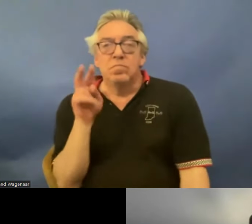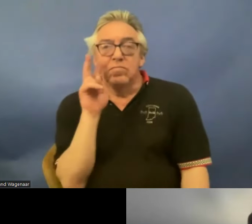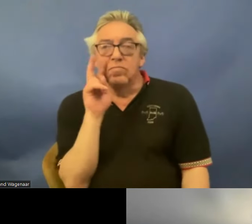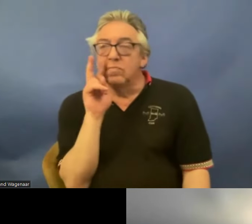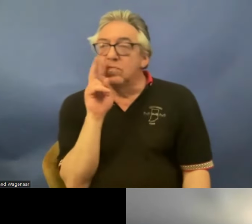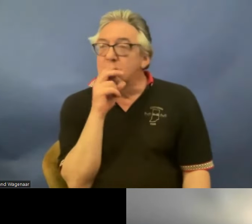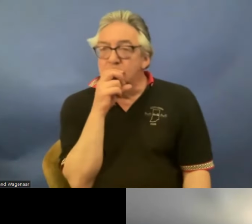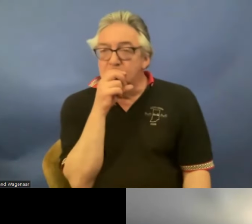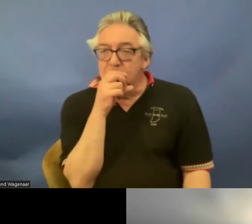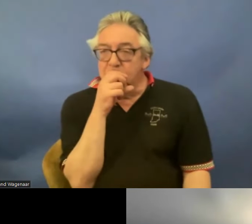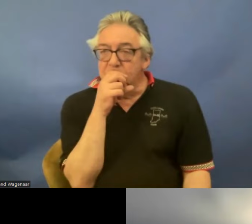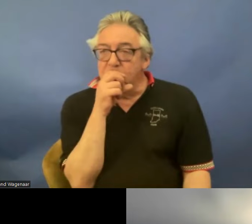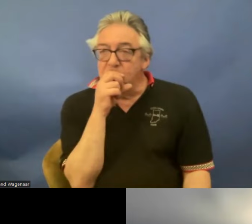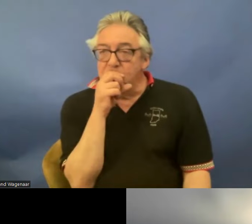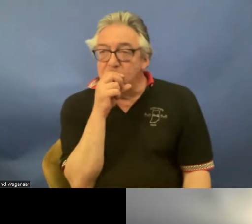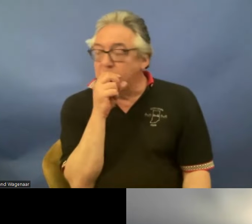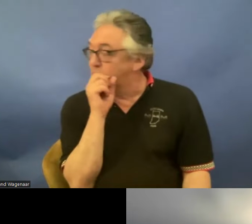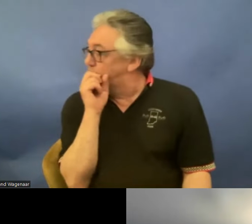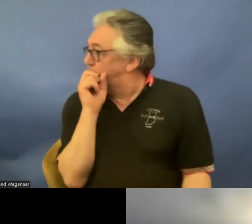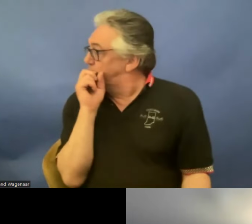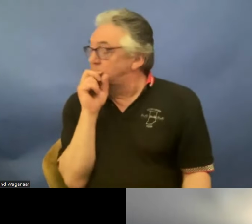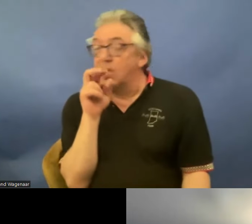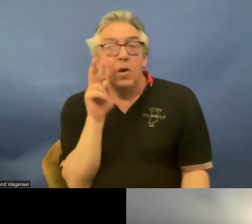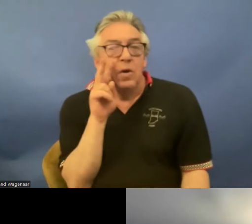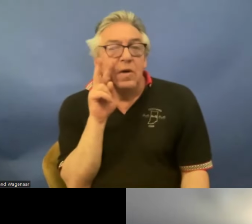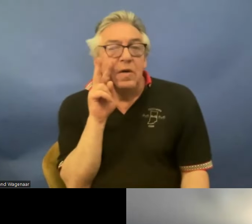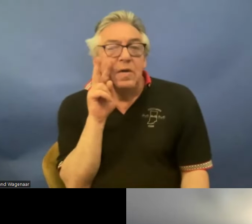So, here, of course, we have many Disability Inclusions Disability Rights experts.